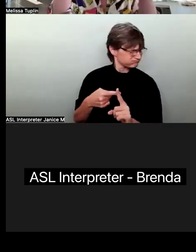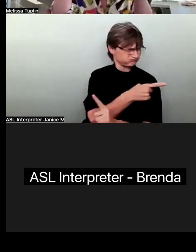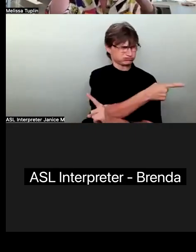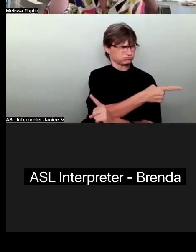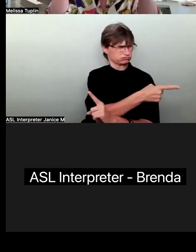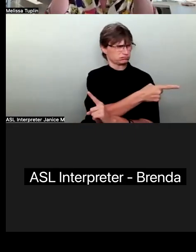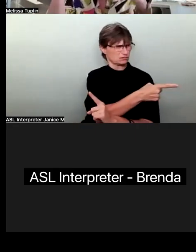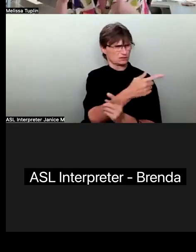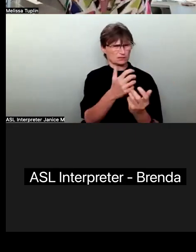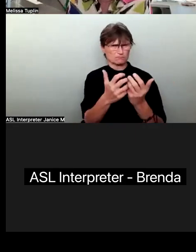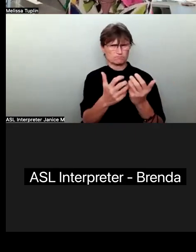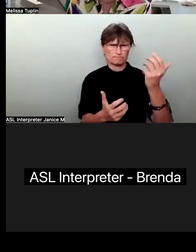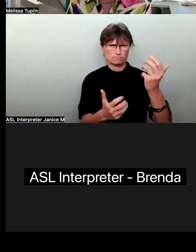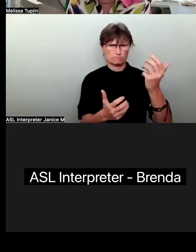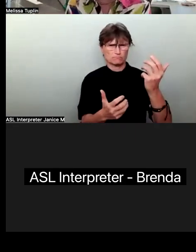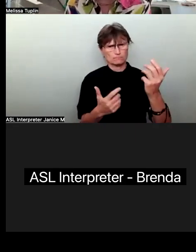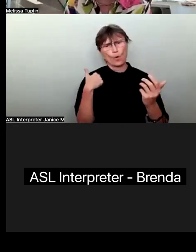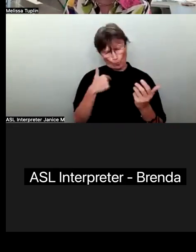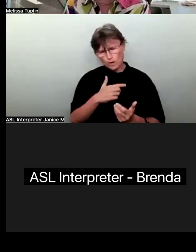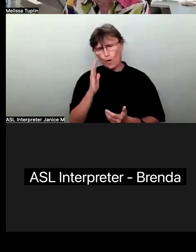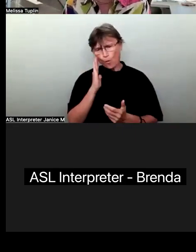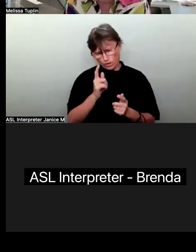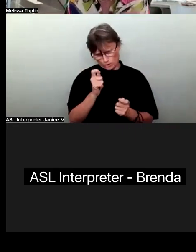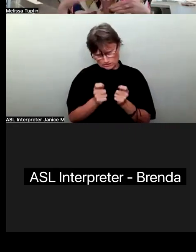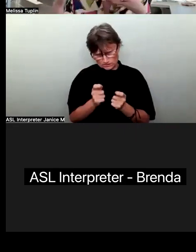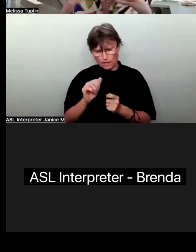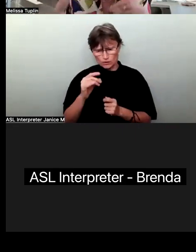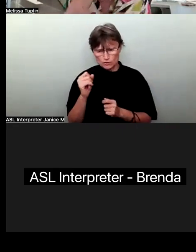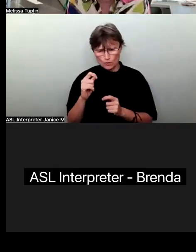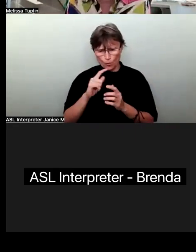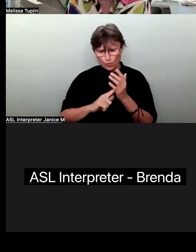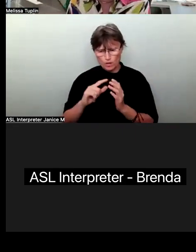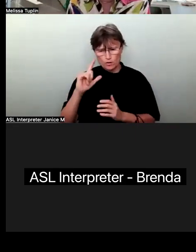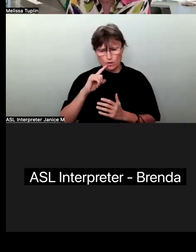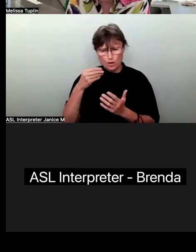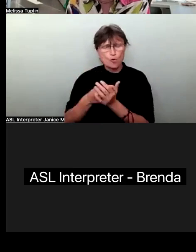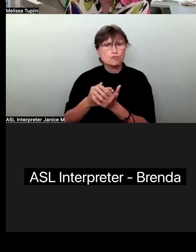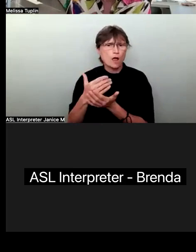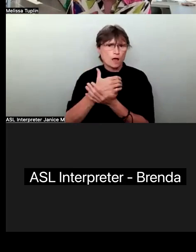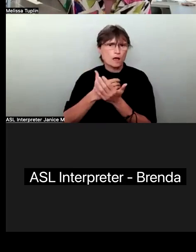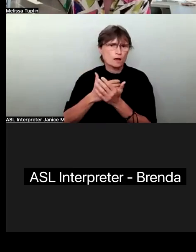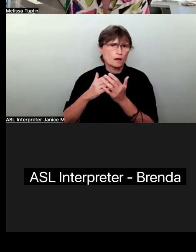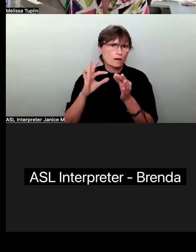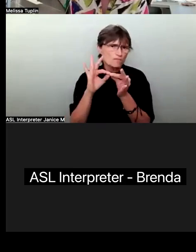we may make larger adjustments to the grant amount to kind of right-size to those situations.